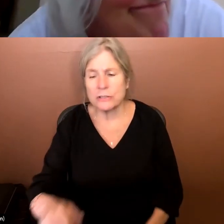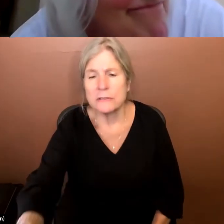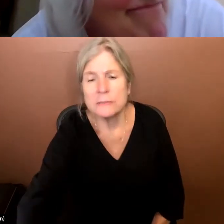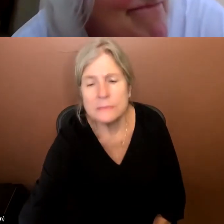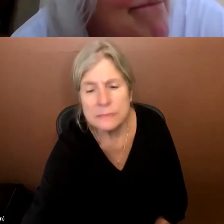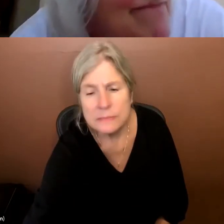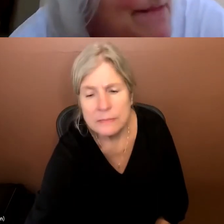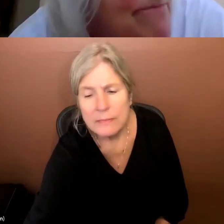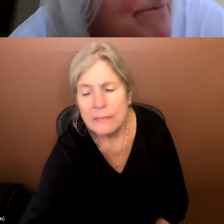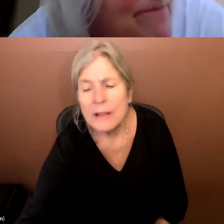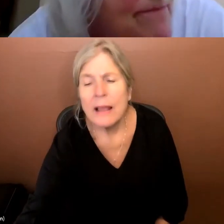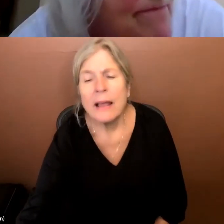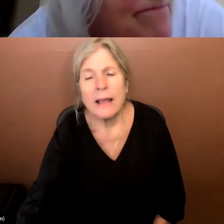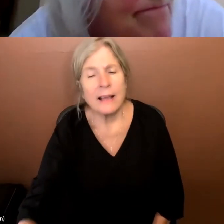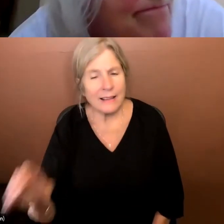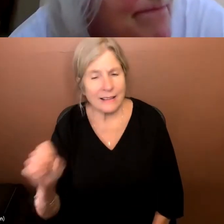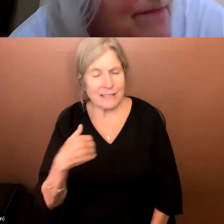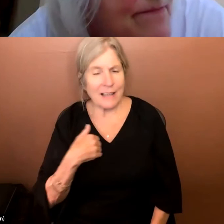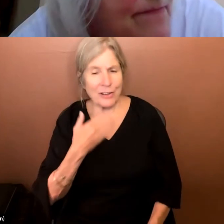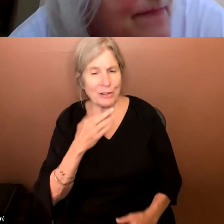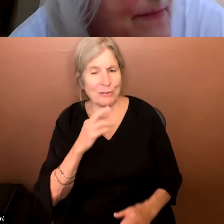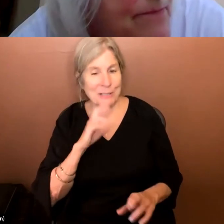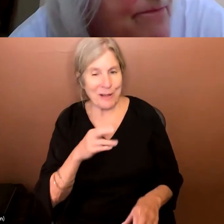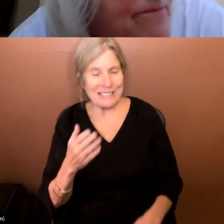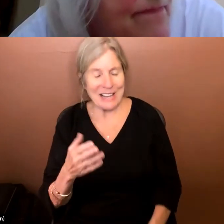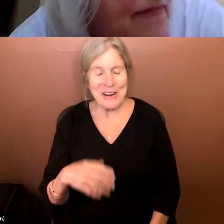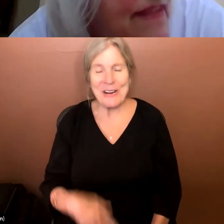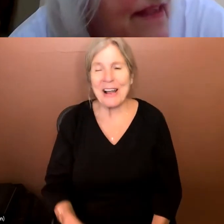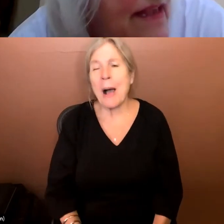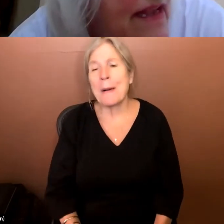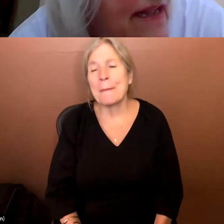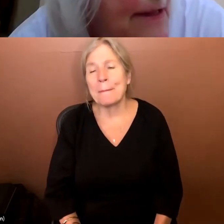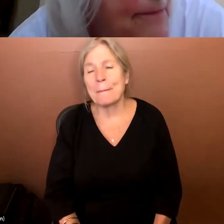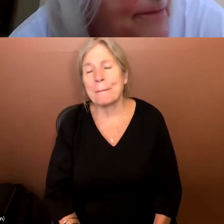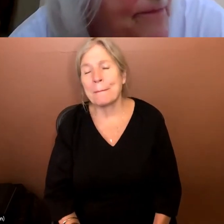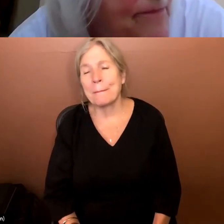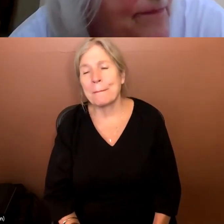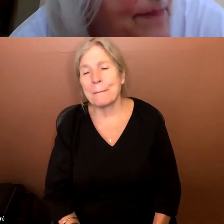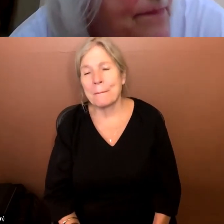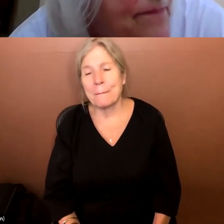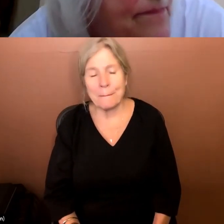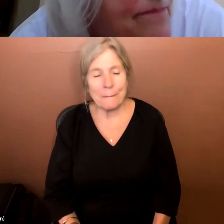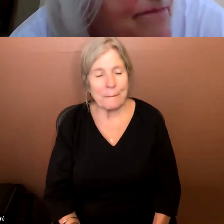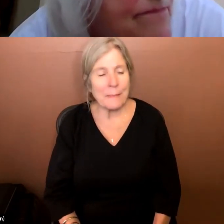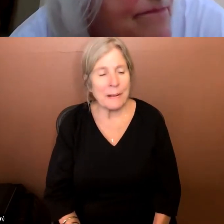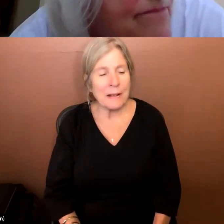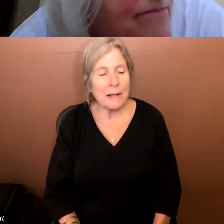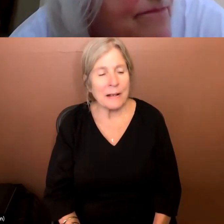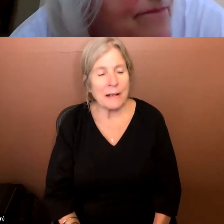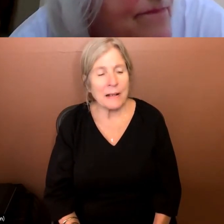: Yes. I have a very quick response here. I'm a kid. Power to the